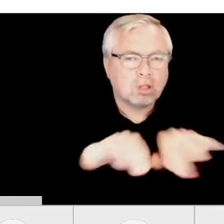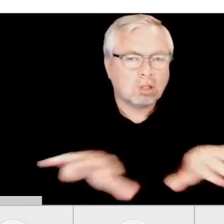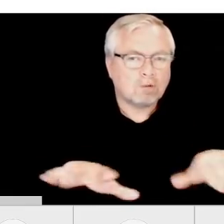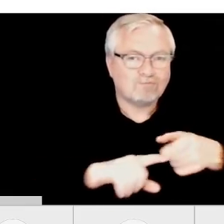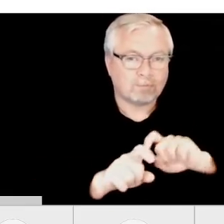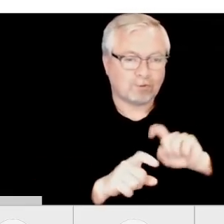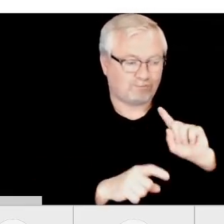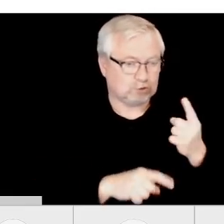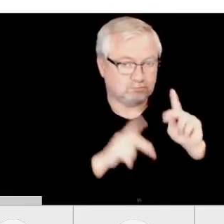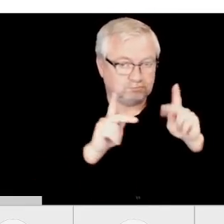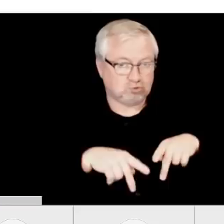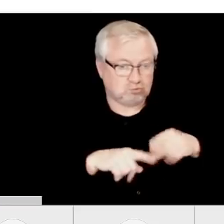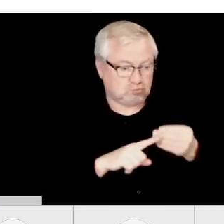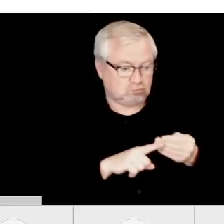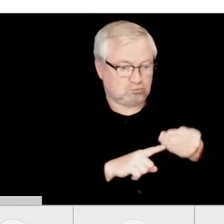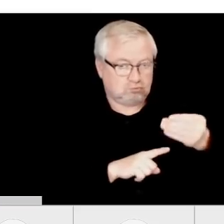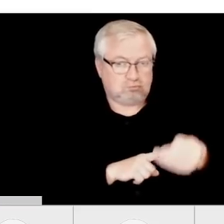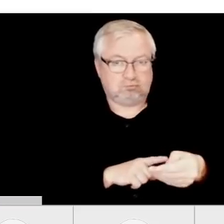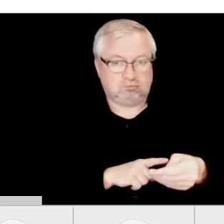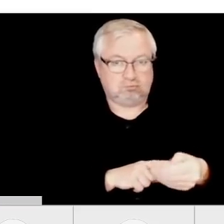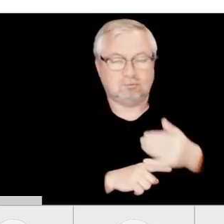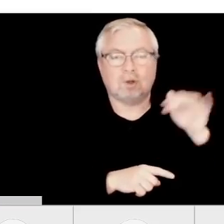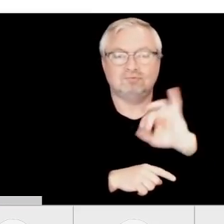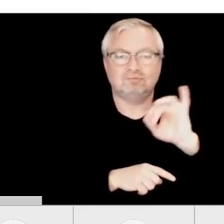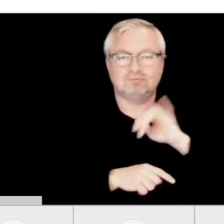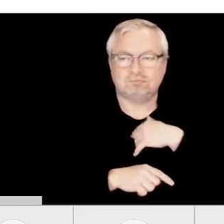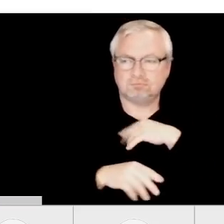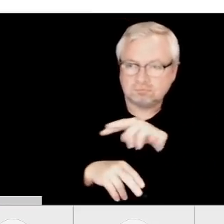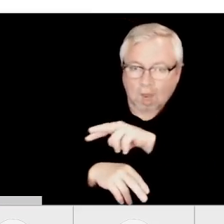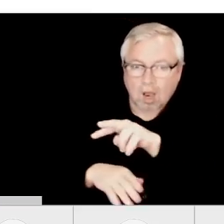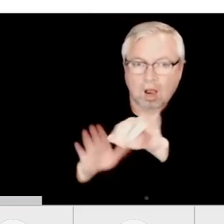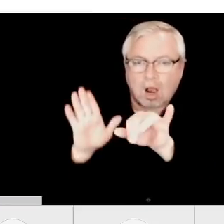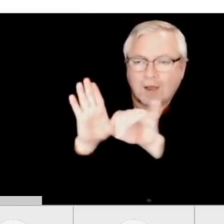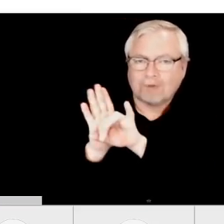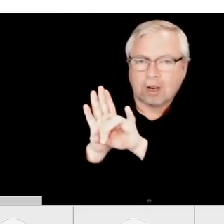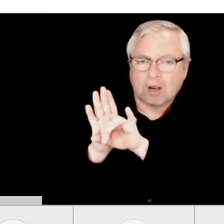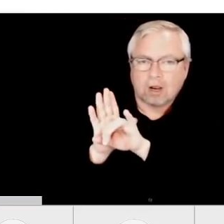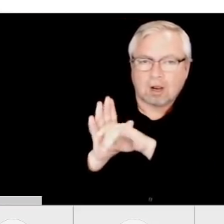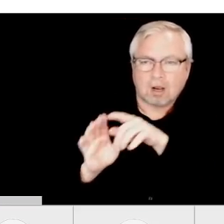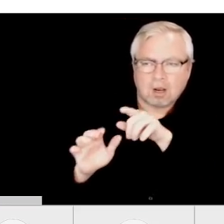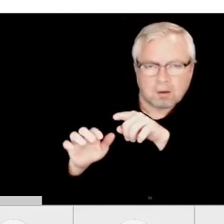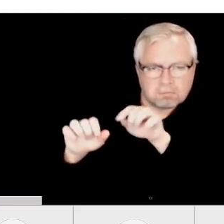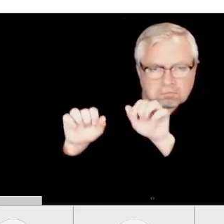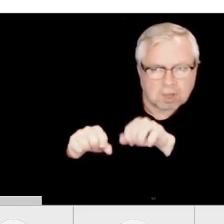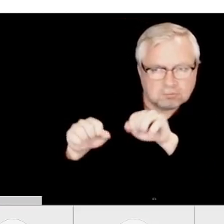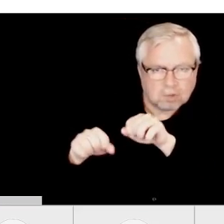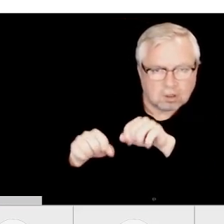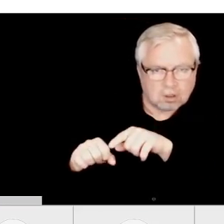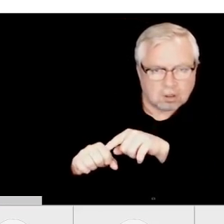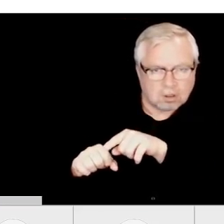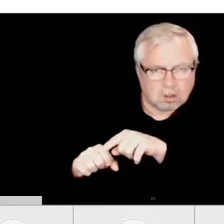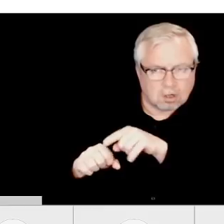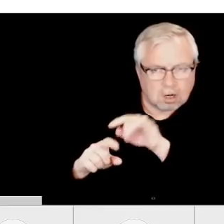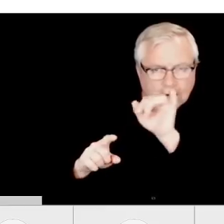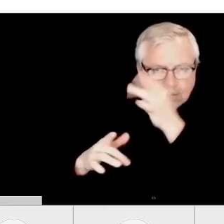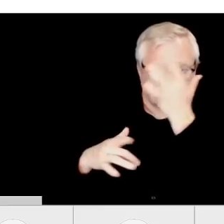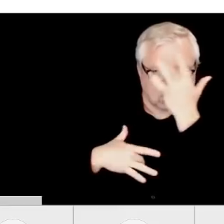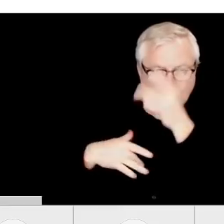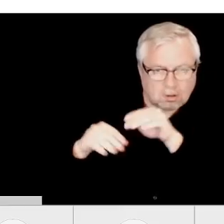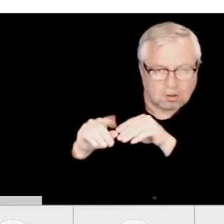identify the possibility of infection among individuals that this one person has come into contact with.